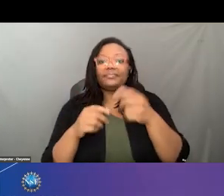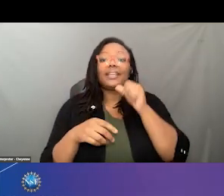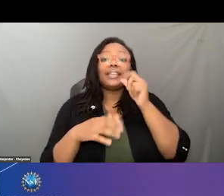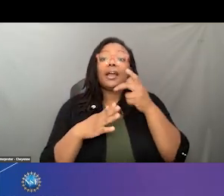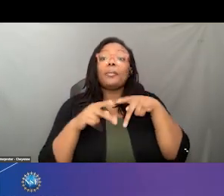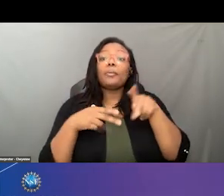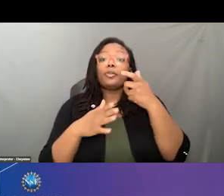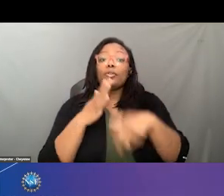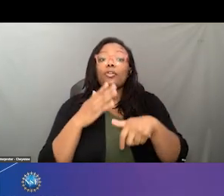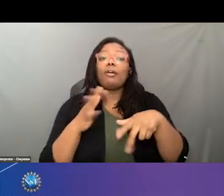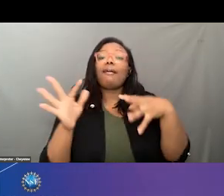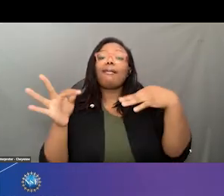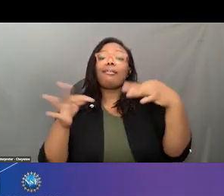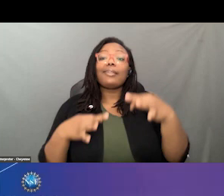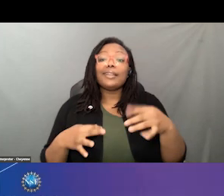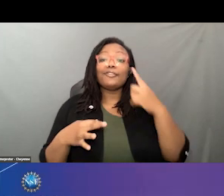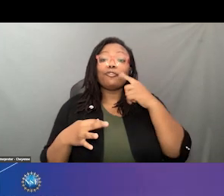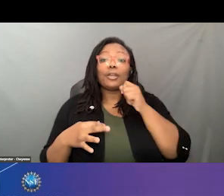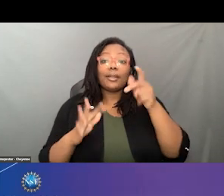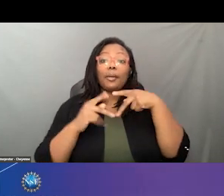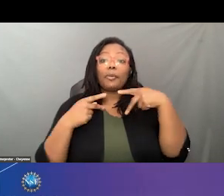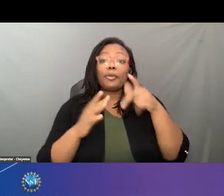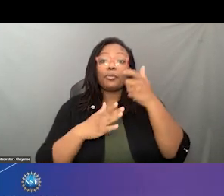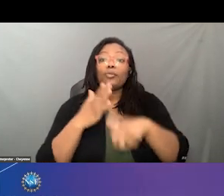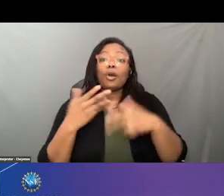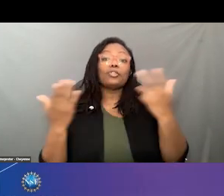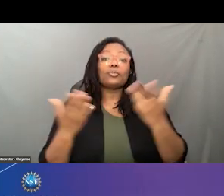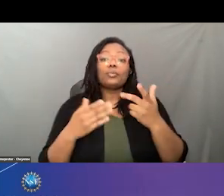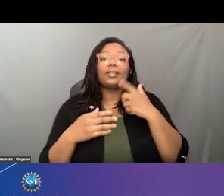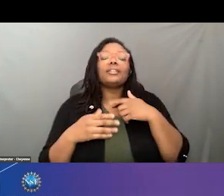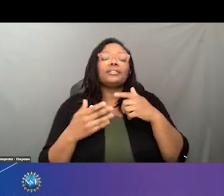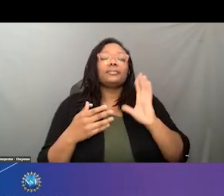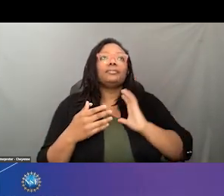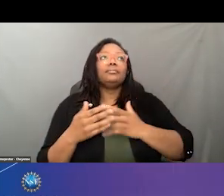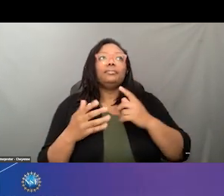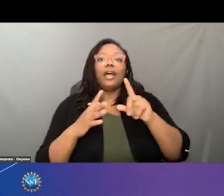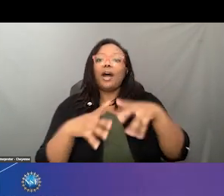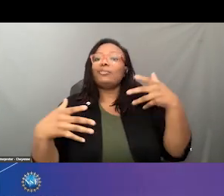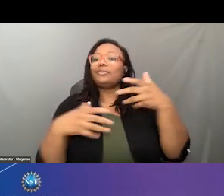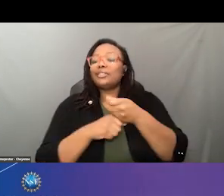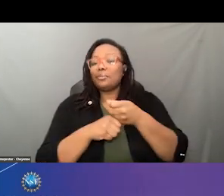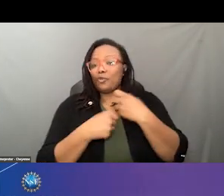Unallowable costs: The definition of unallowable costs, actually, I'd like to summarize it